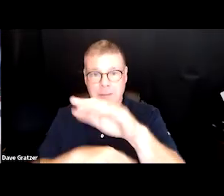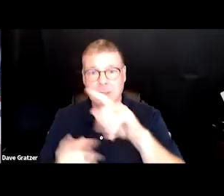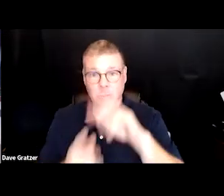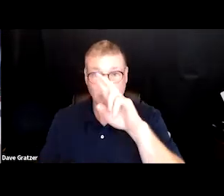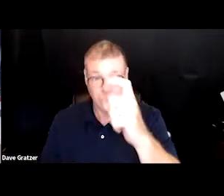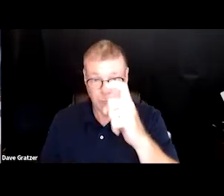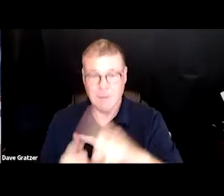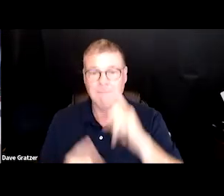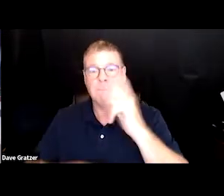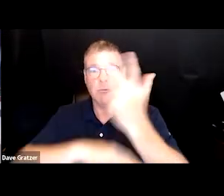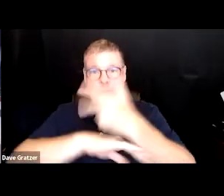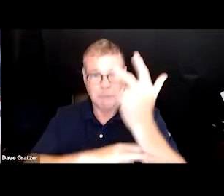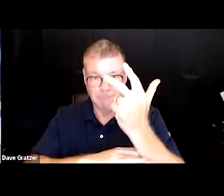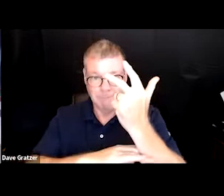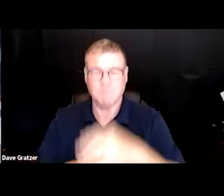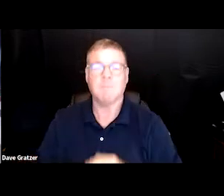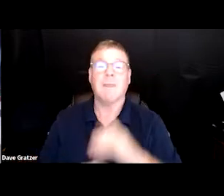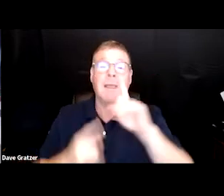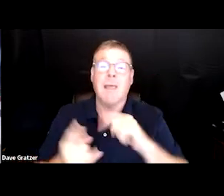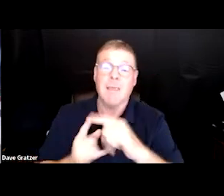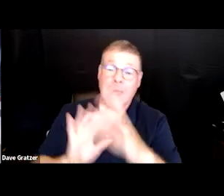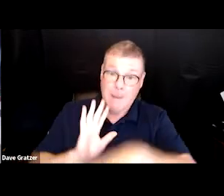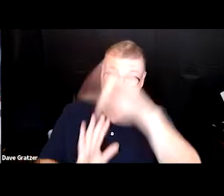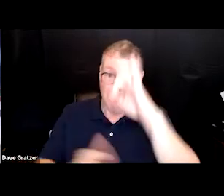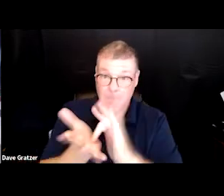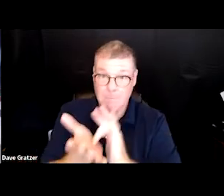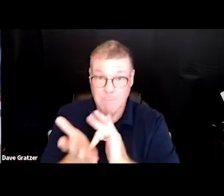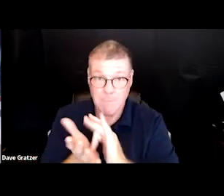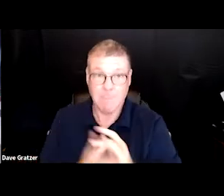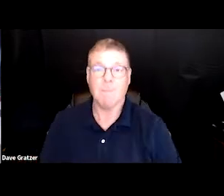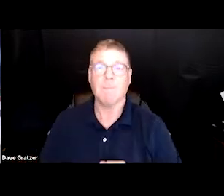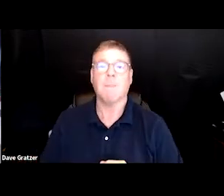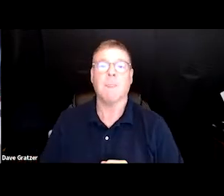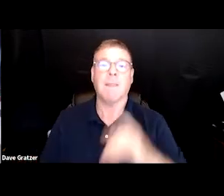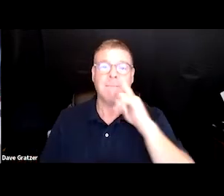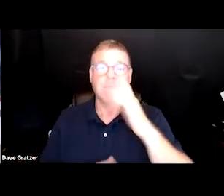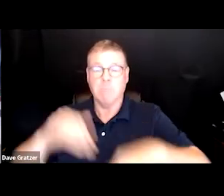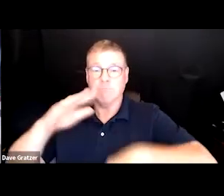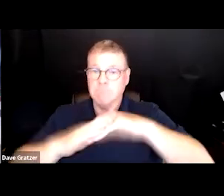for up to three days and they pick up the medication, buprenorphine up for up to three days.